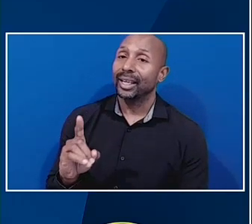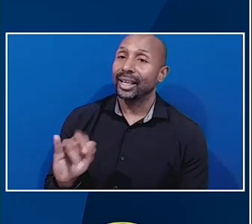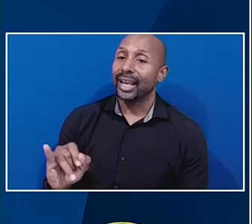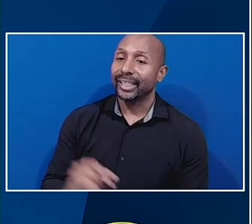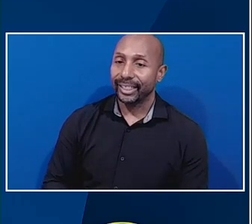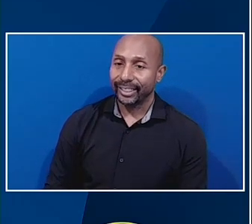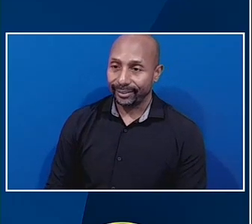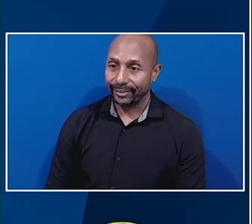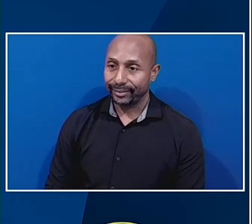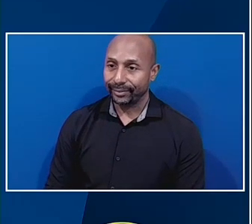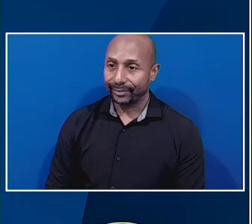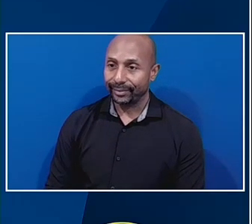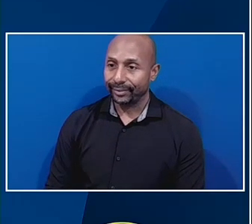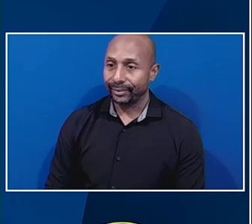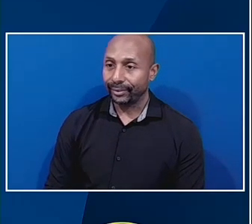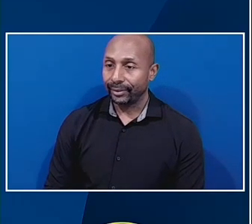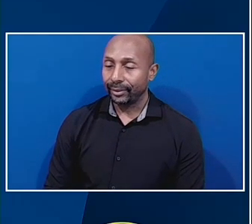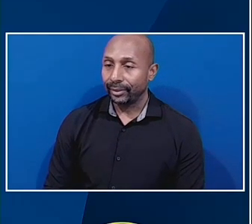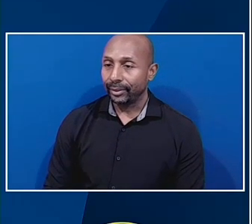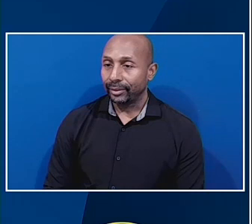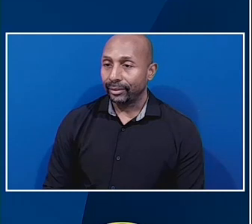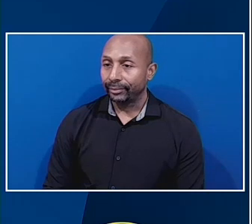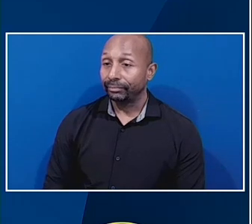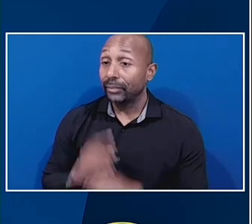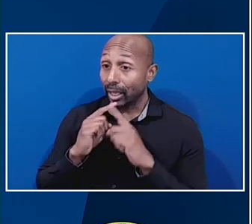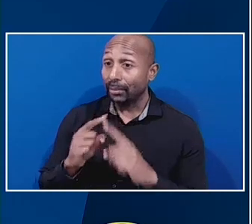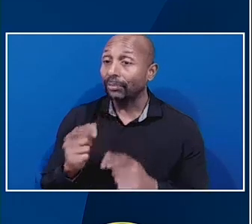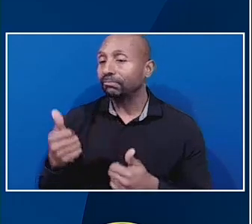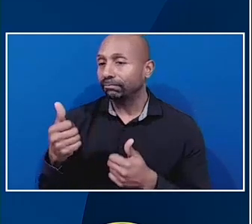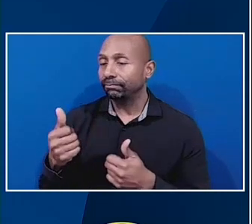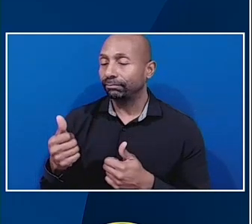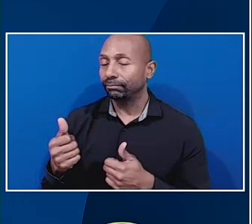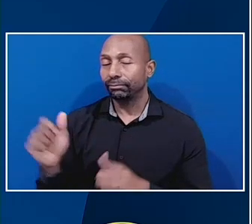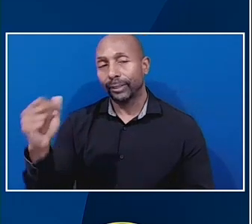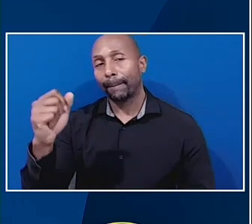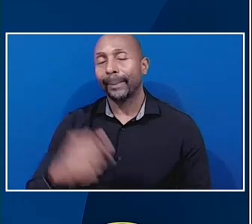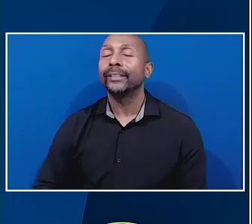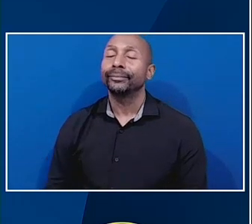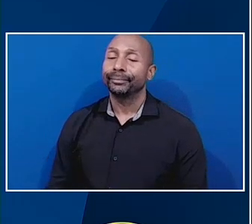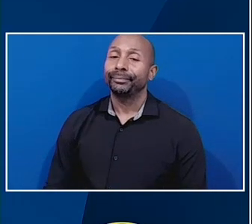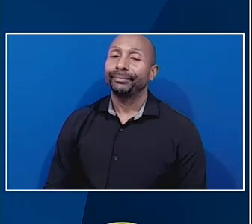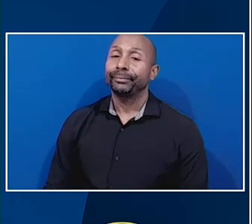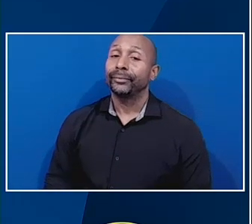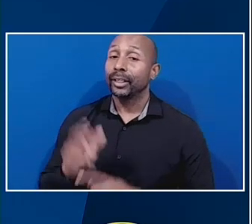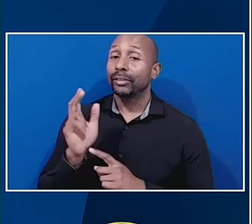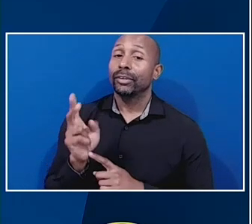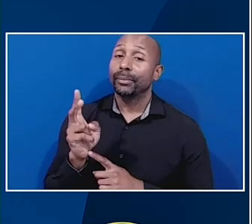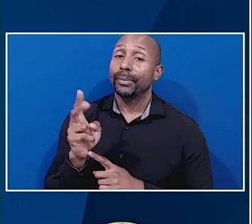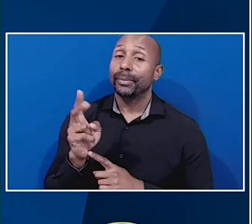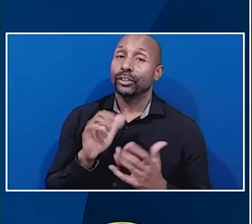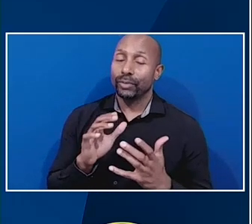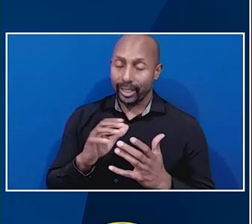If you can unmute. There you go. Welcome. You will have three minutes to address the committee with your comments,